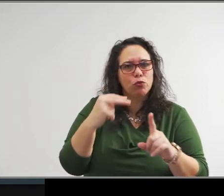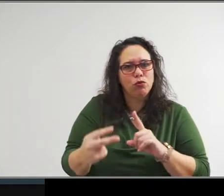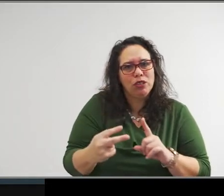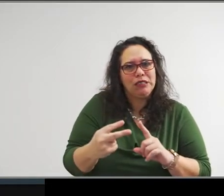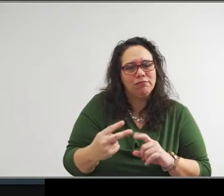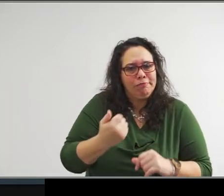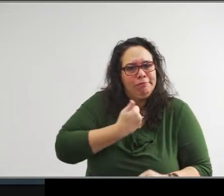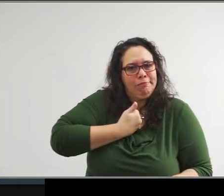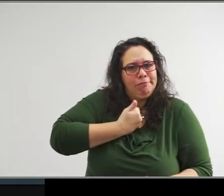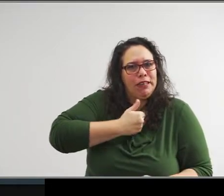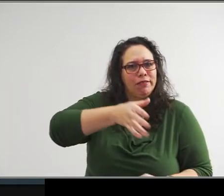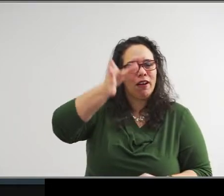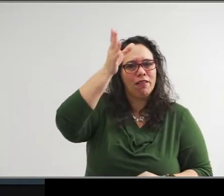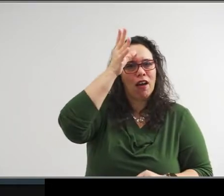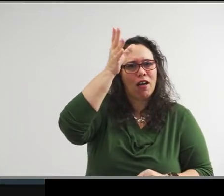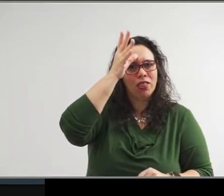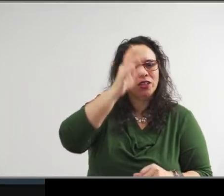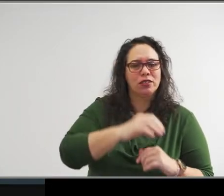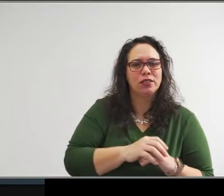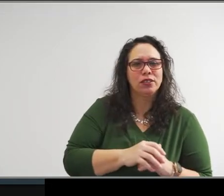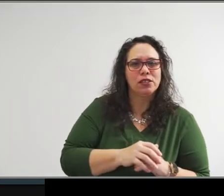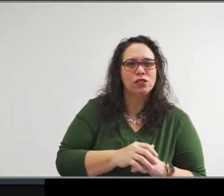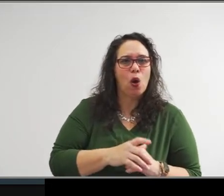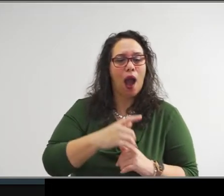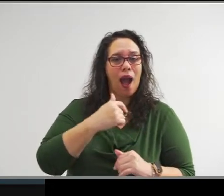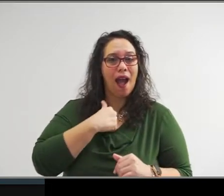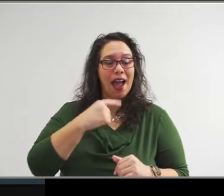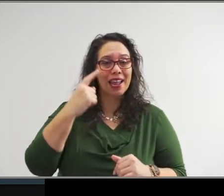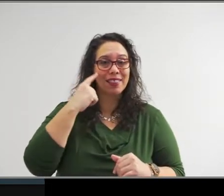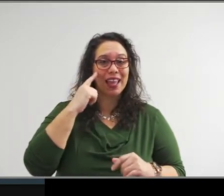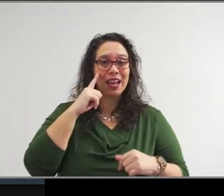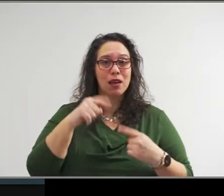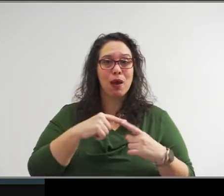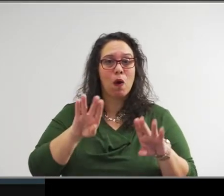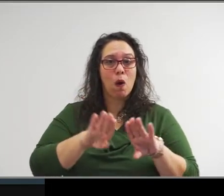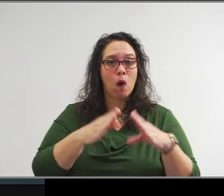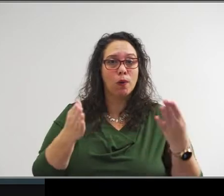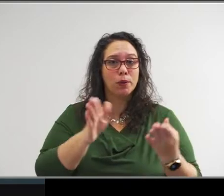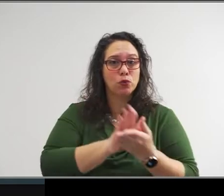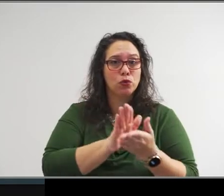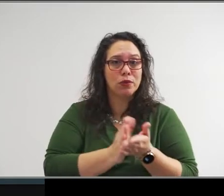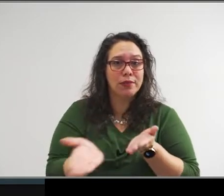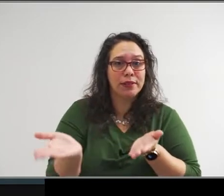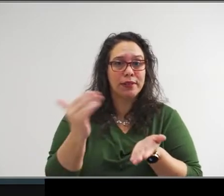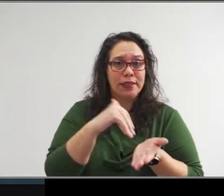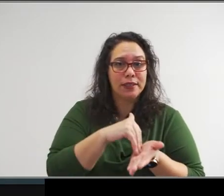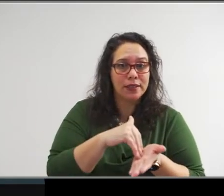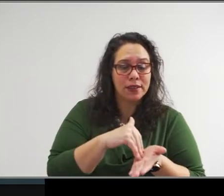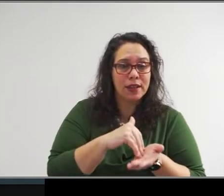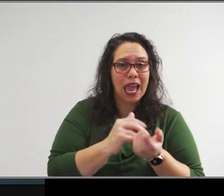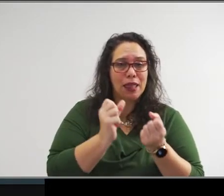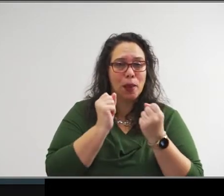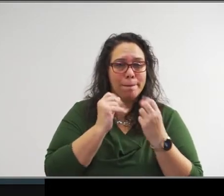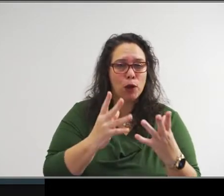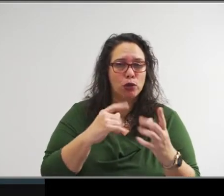And so when I think about the reopening of these campuses and the multi-generational households